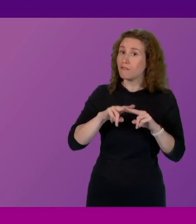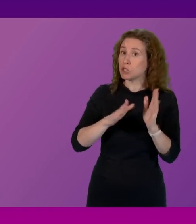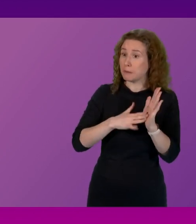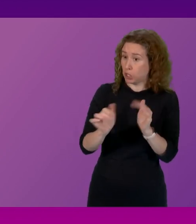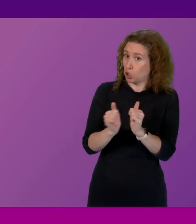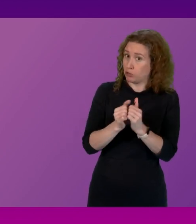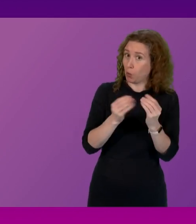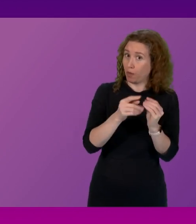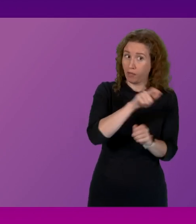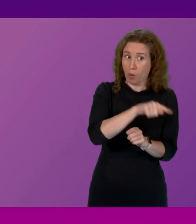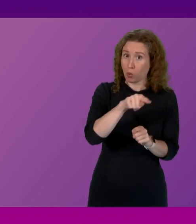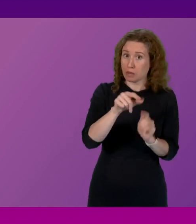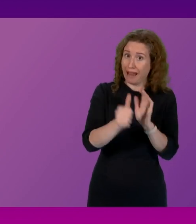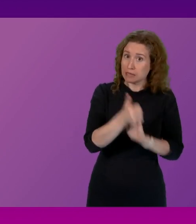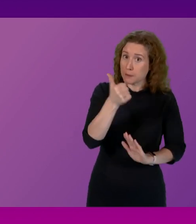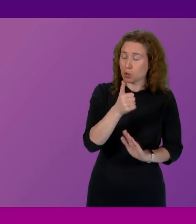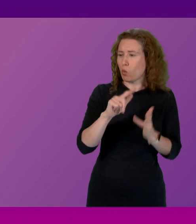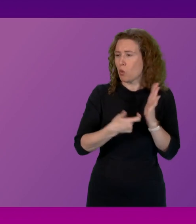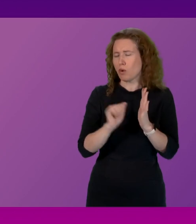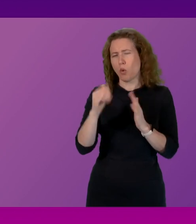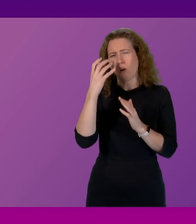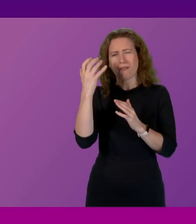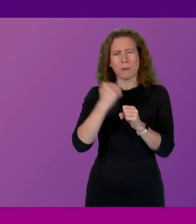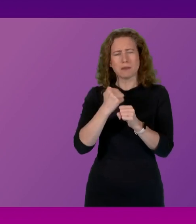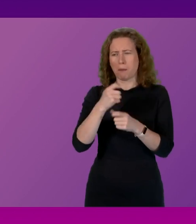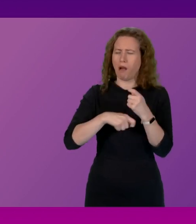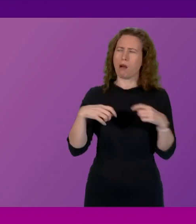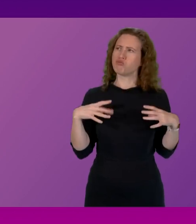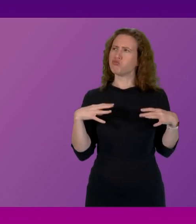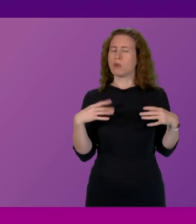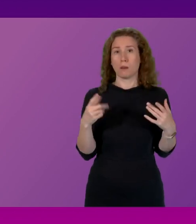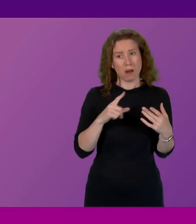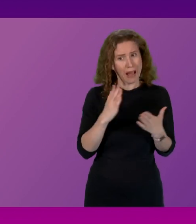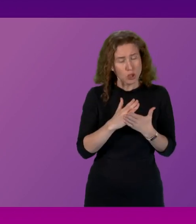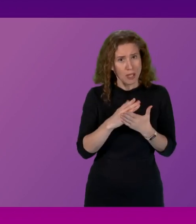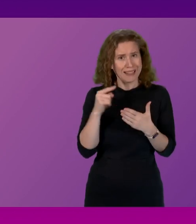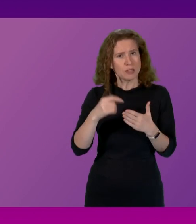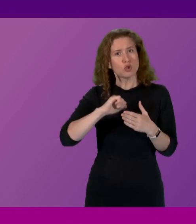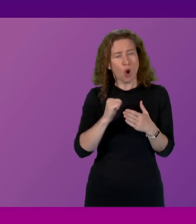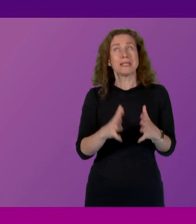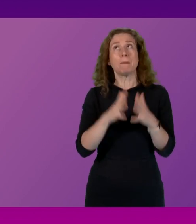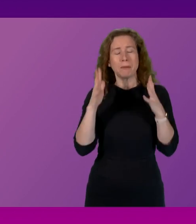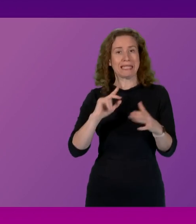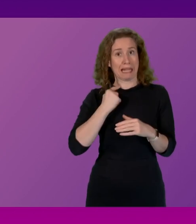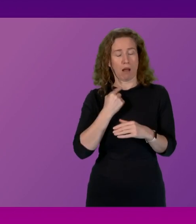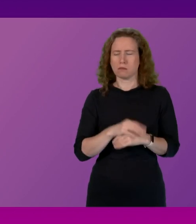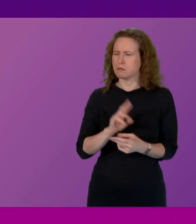experts, or has his Government become complacent in the fight against Scotland’s biggest killer? We absolutely have not become complacent.